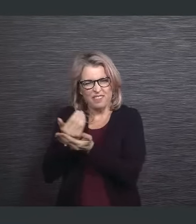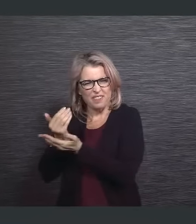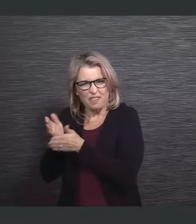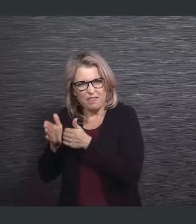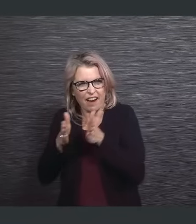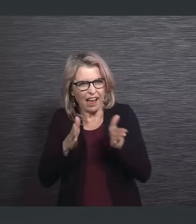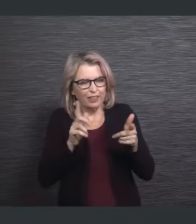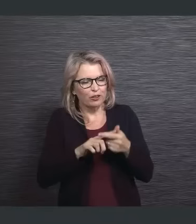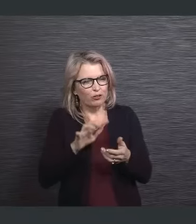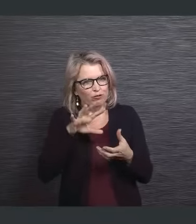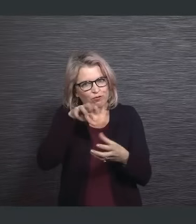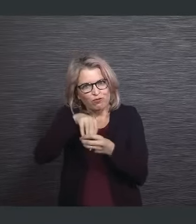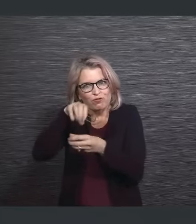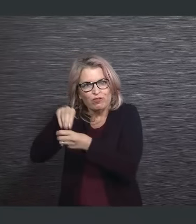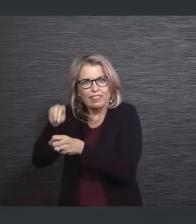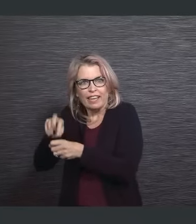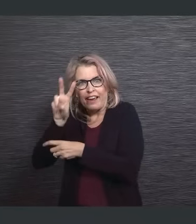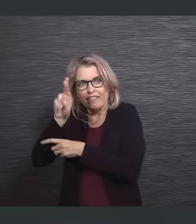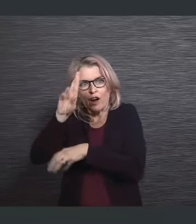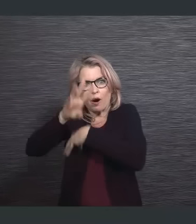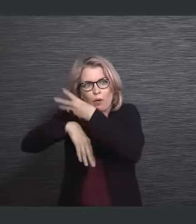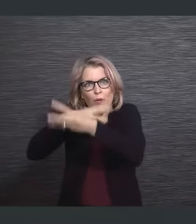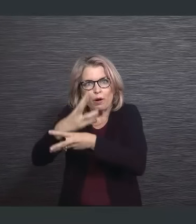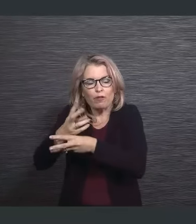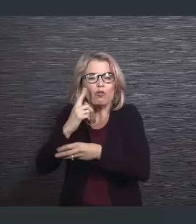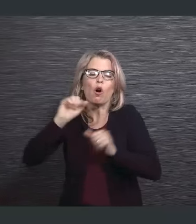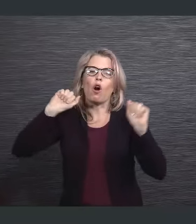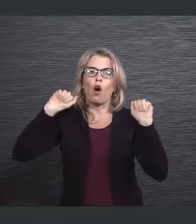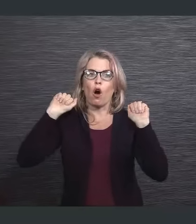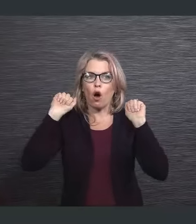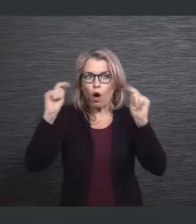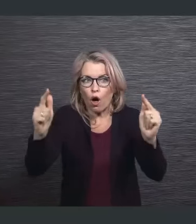in the virtual world for all users,